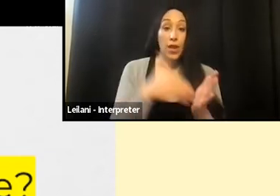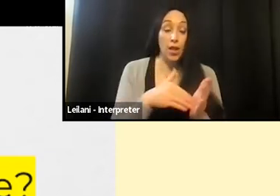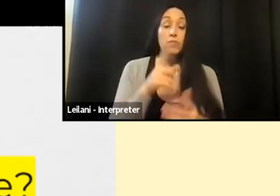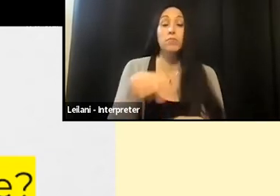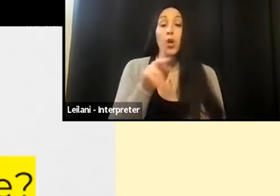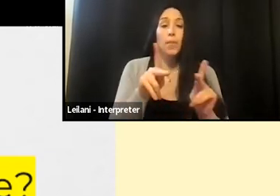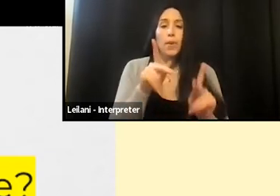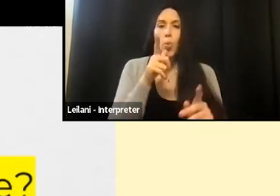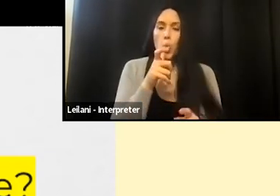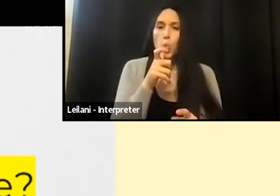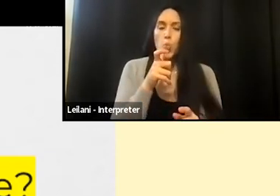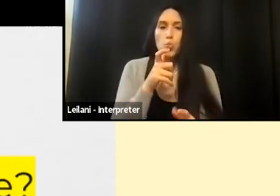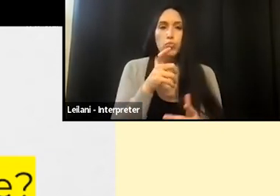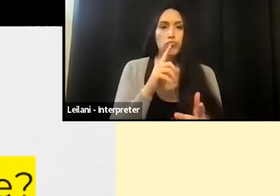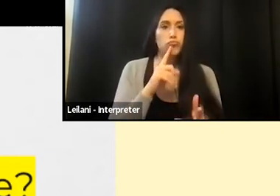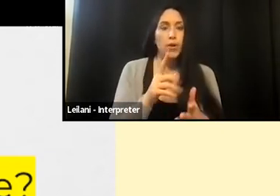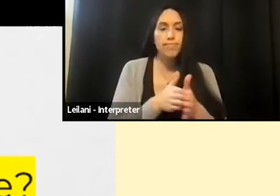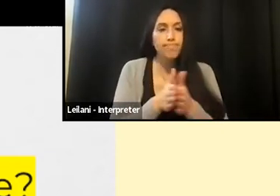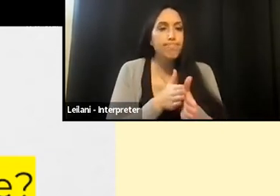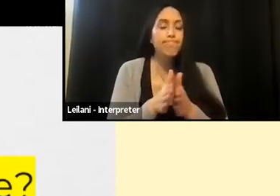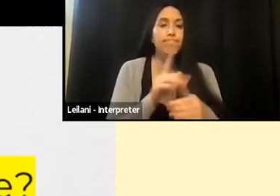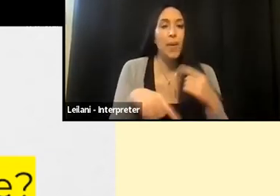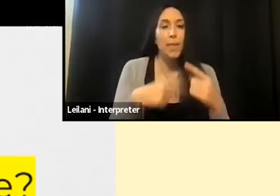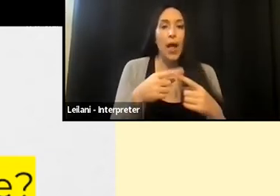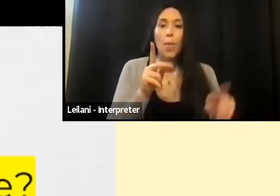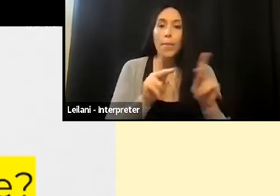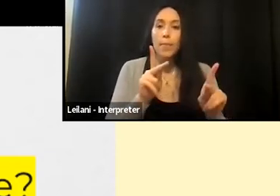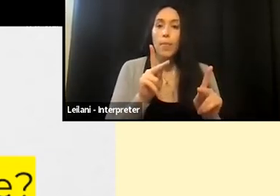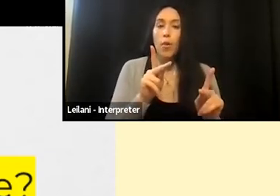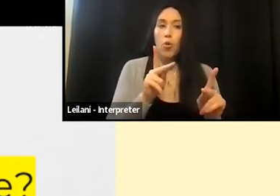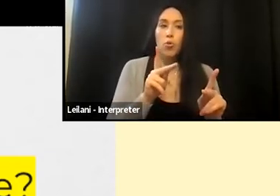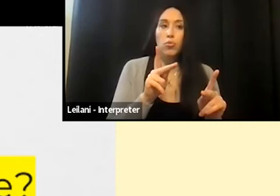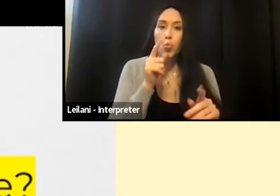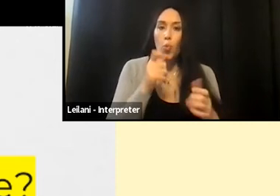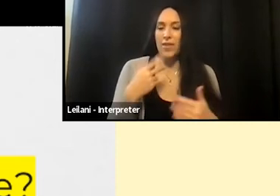of those living with disabilities is the concept of self-determination.